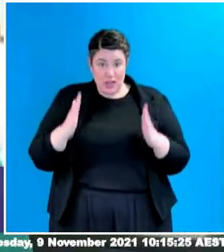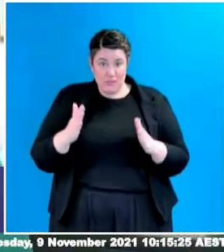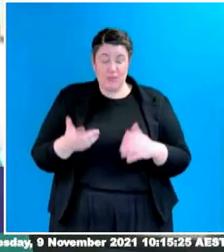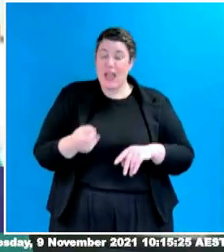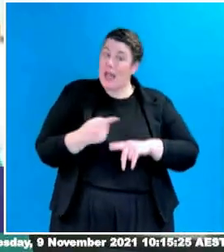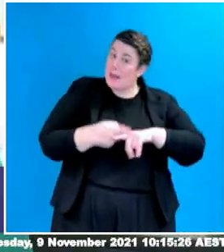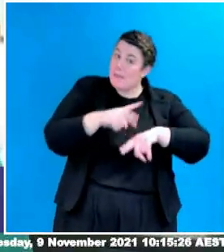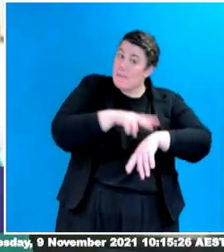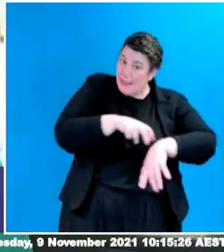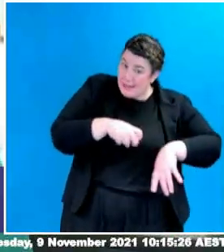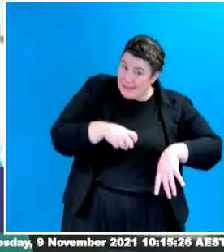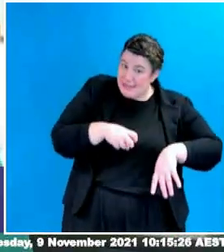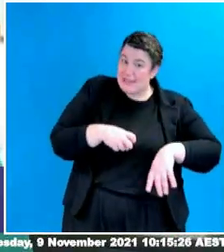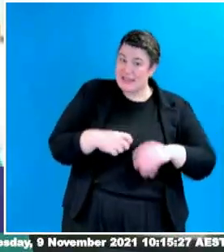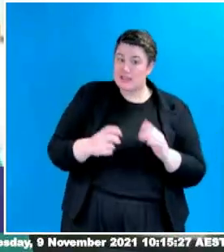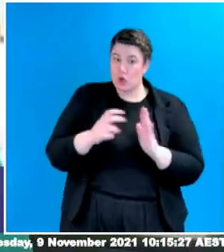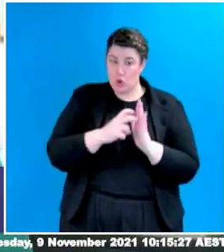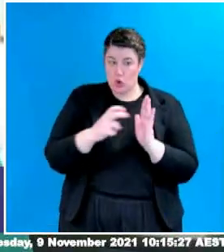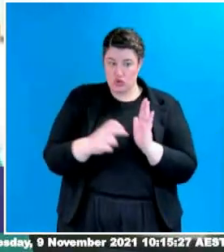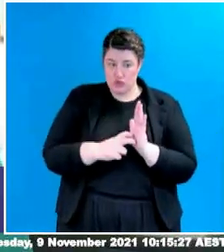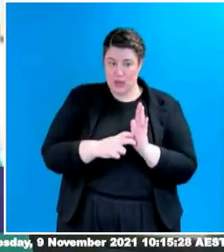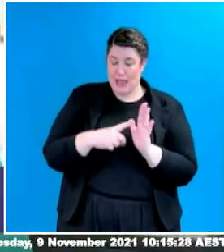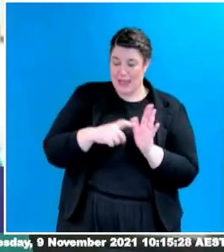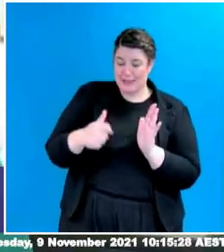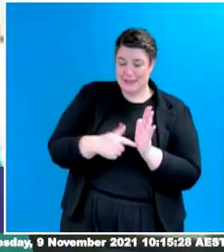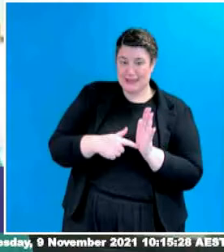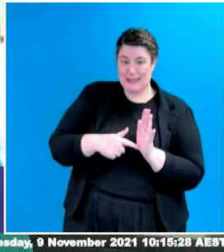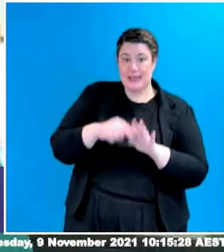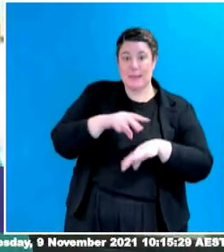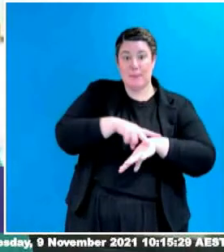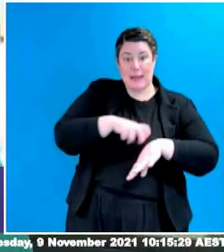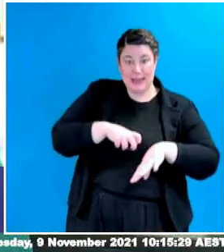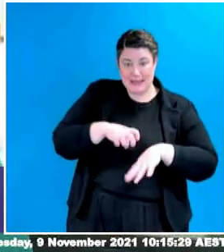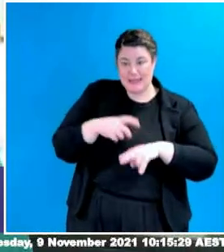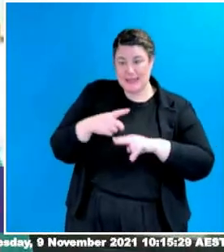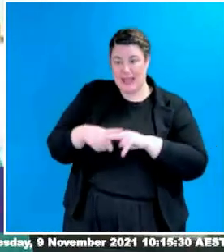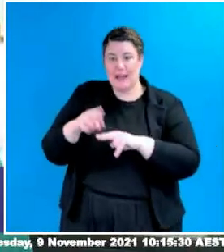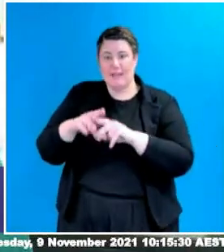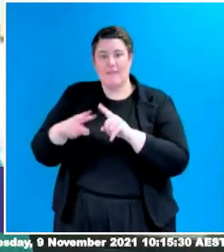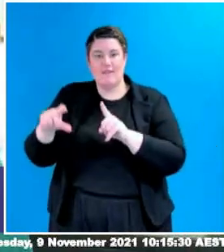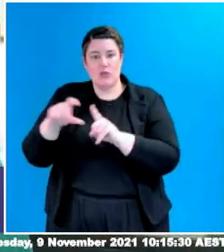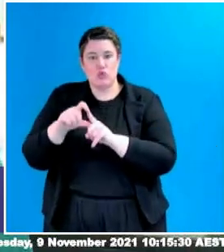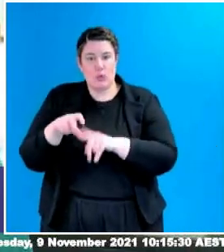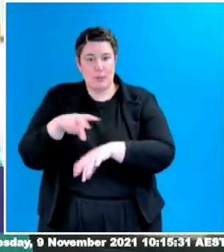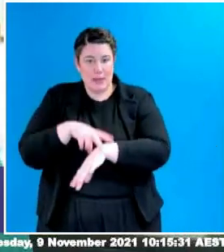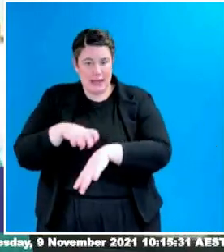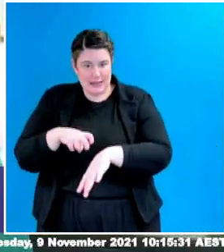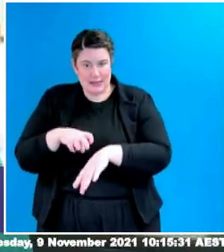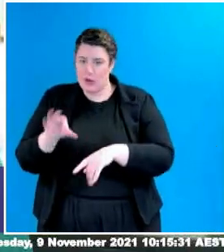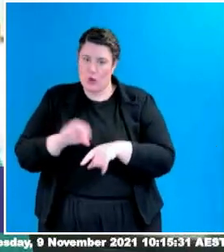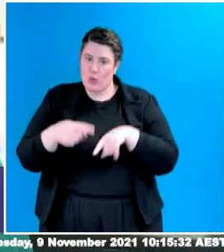although it is a contract between ACT Police and Federal Police, so they are not subject to the Discrimination Act but they are